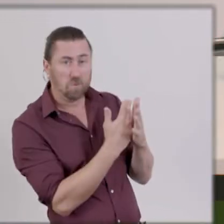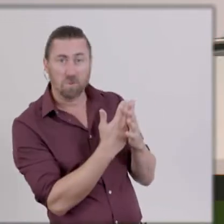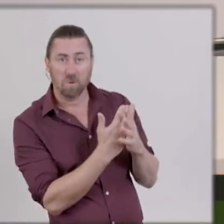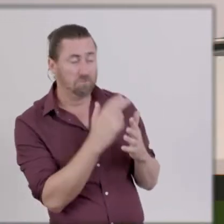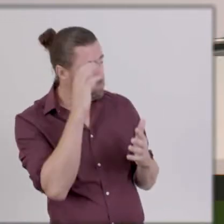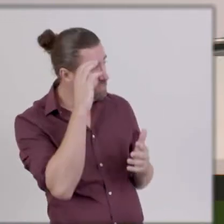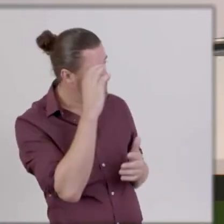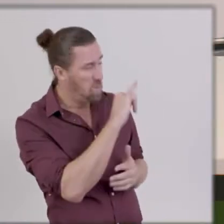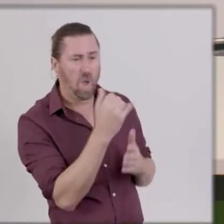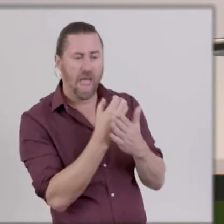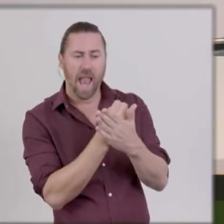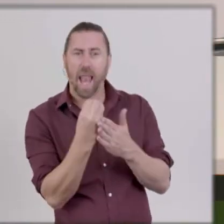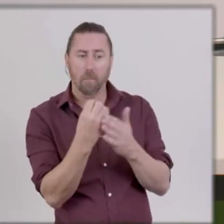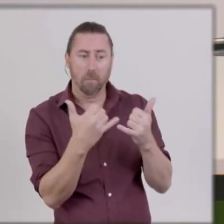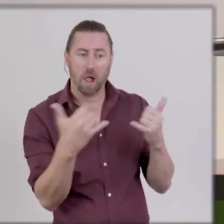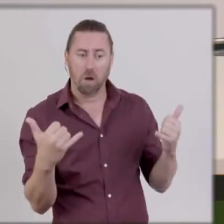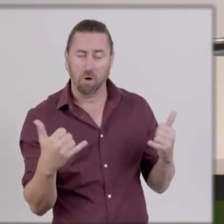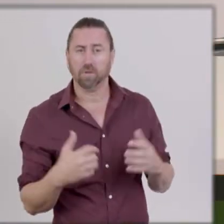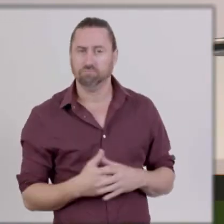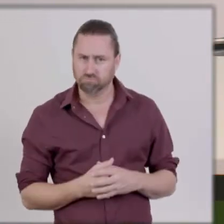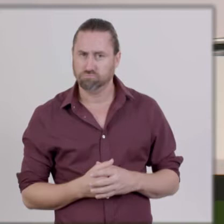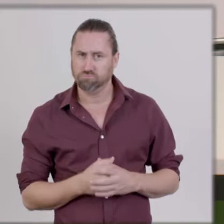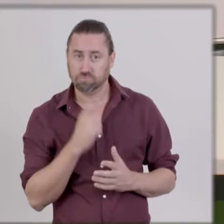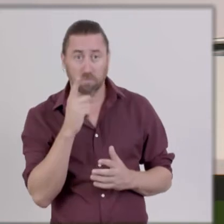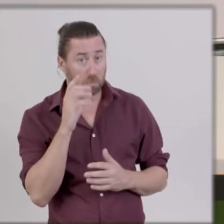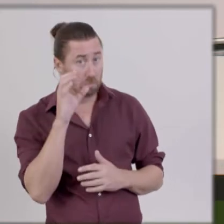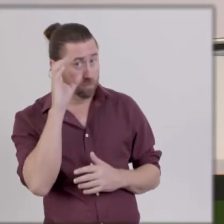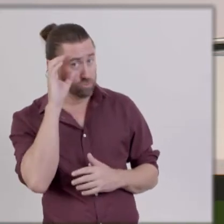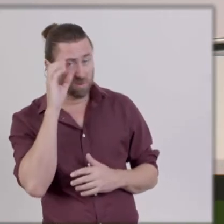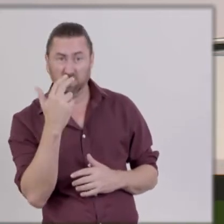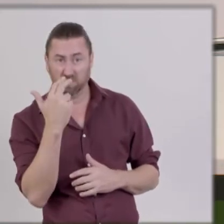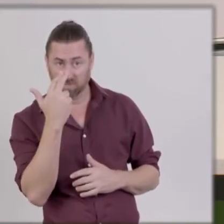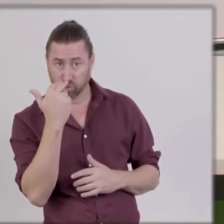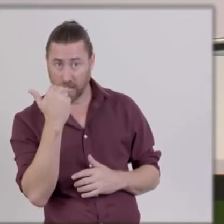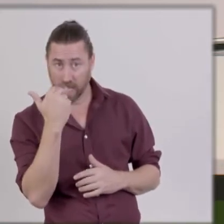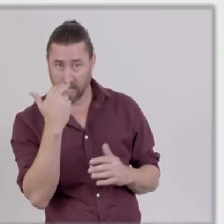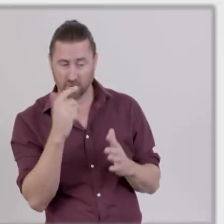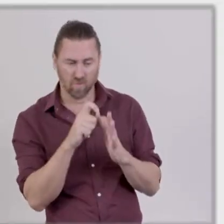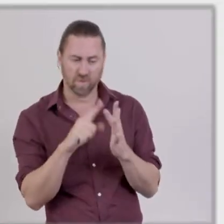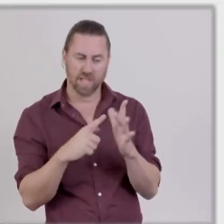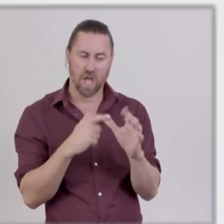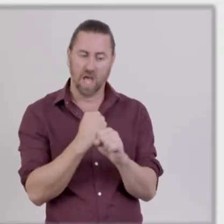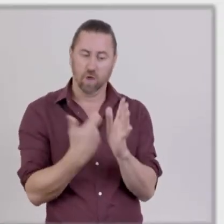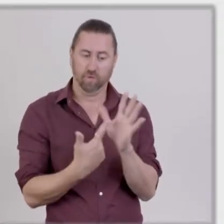to answer our question. Here's a diagram of the problem.